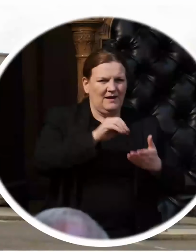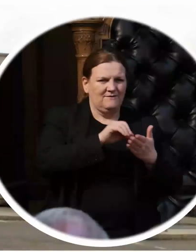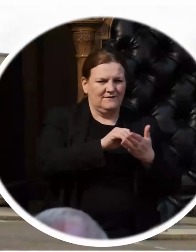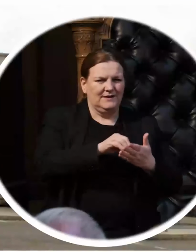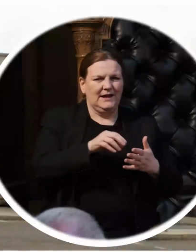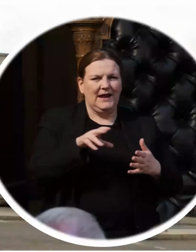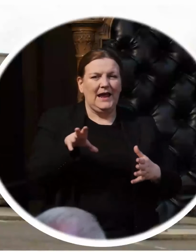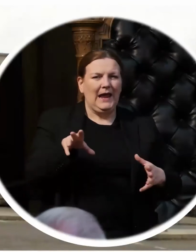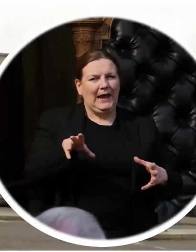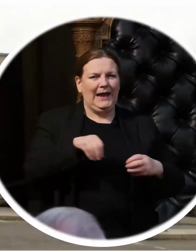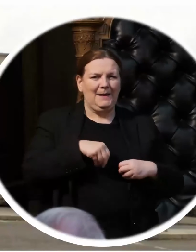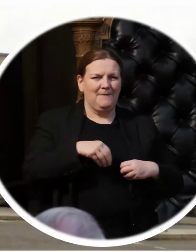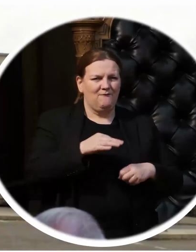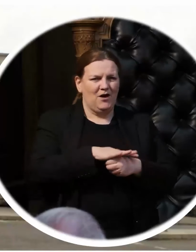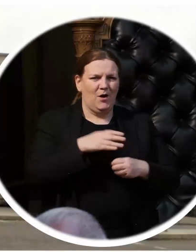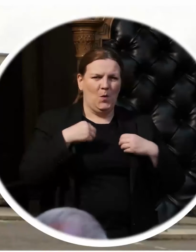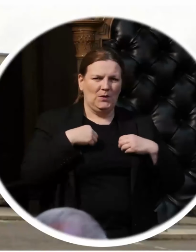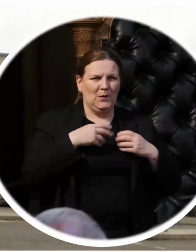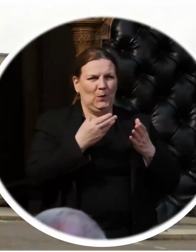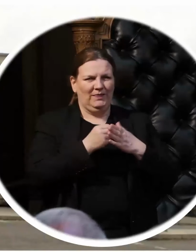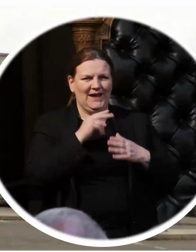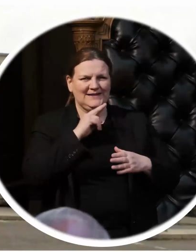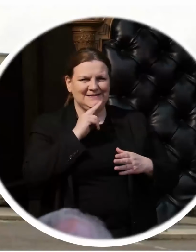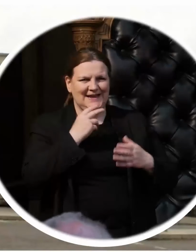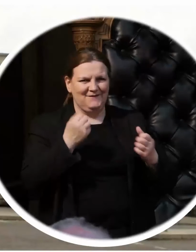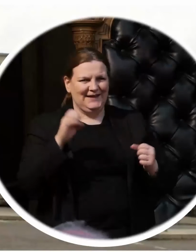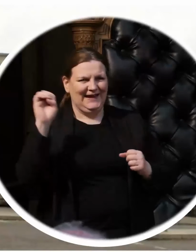she says with this accent, then we will do. I have my Irish passport,